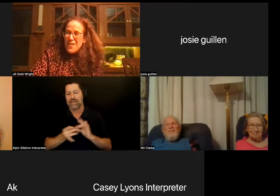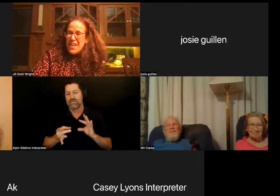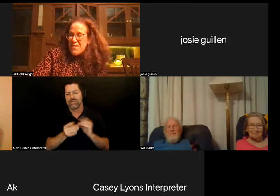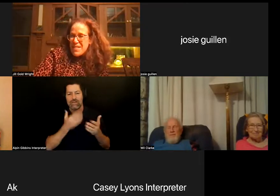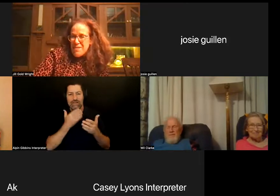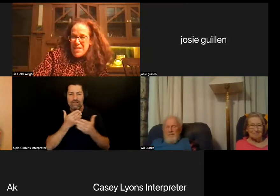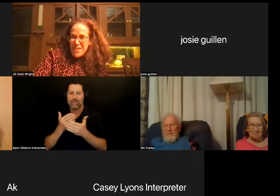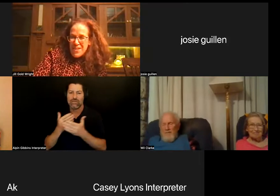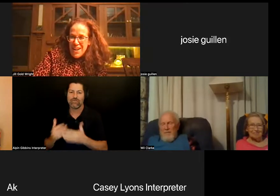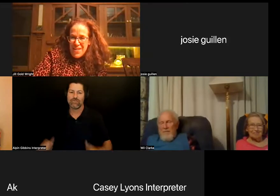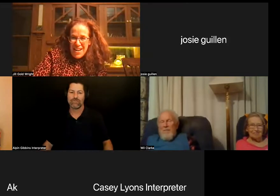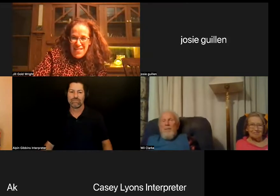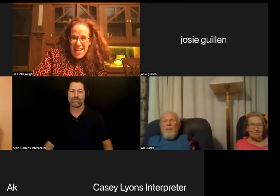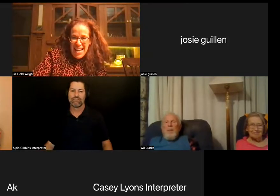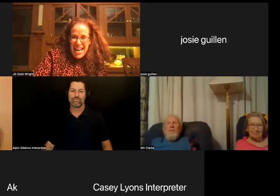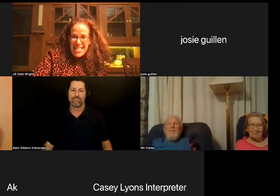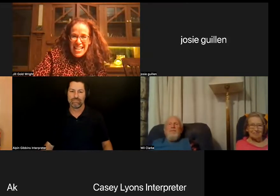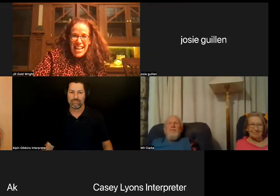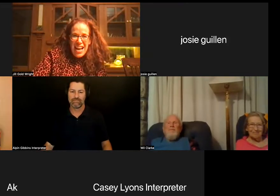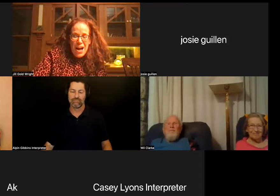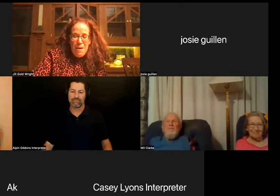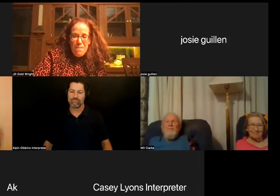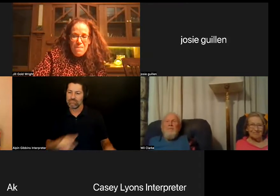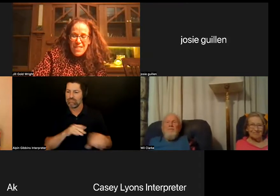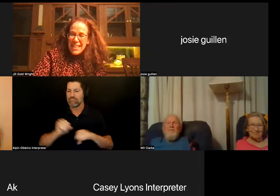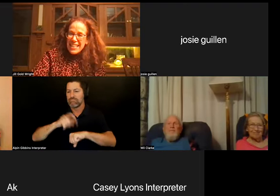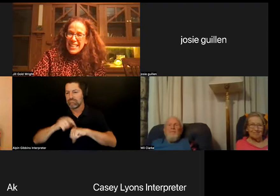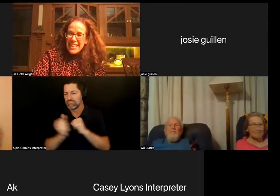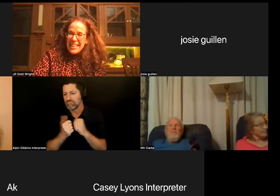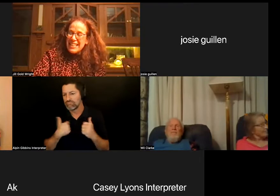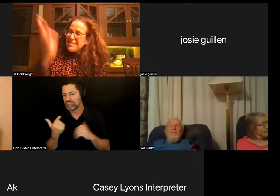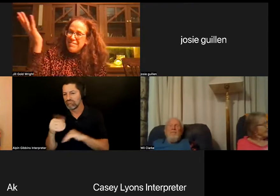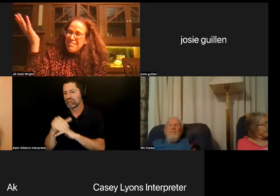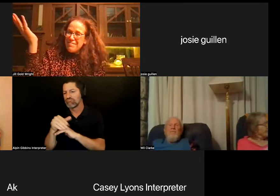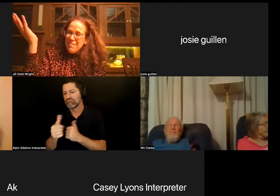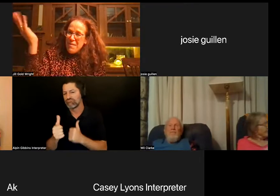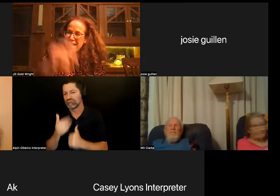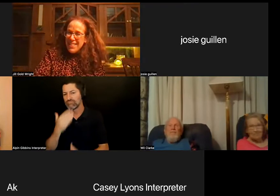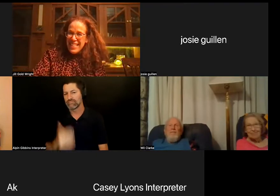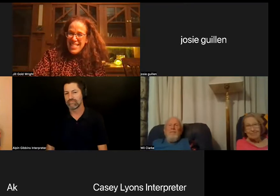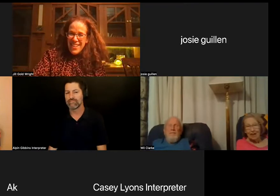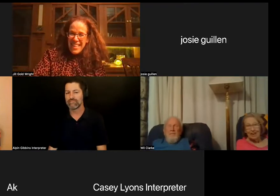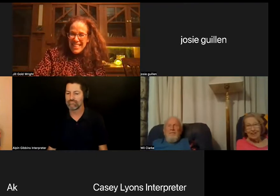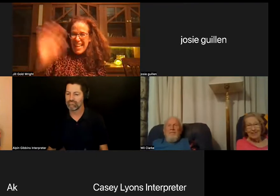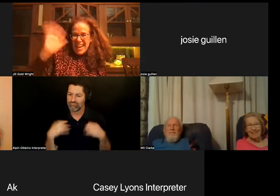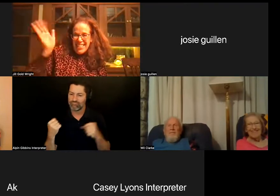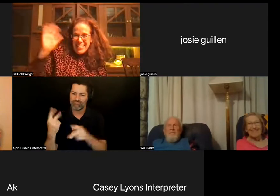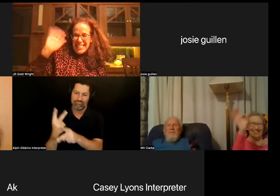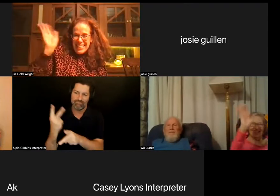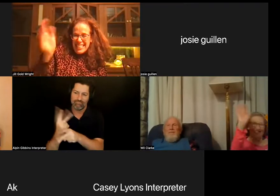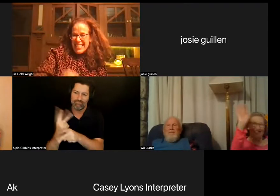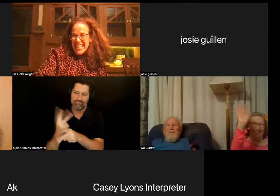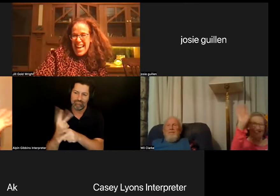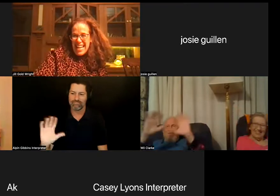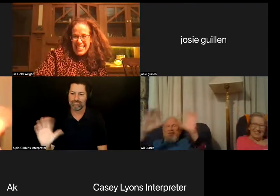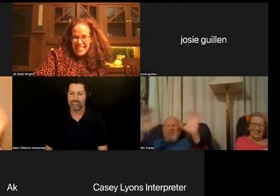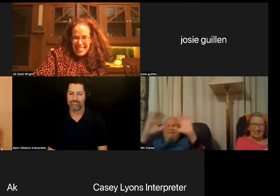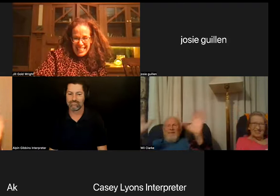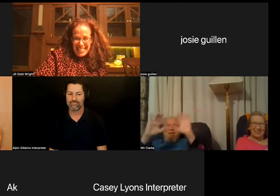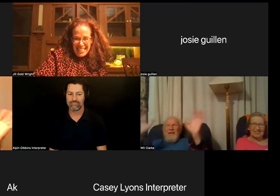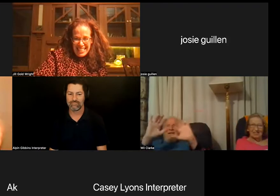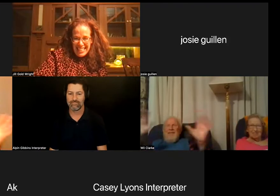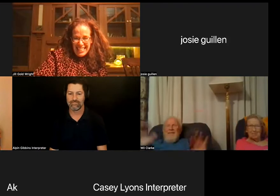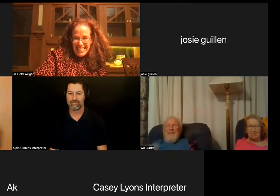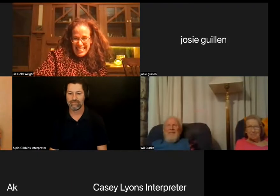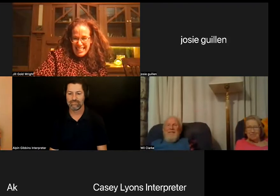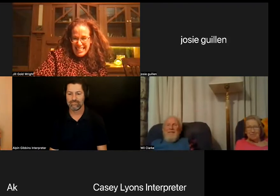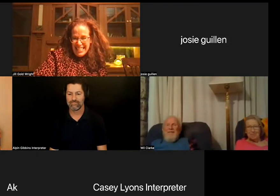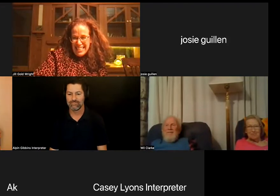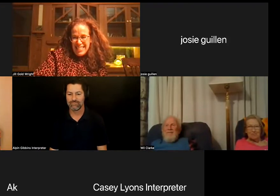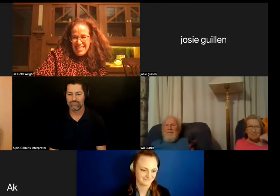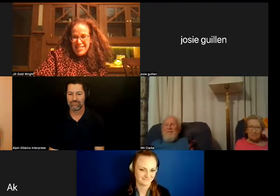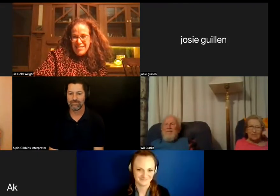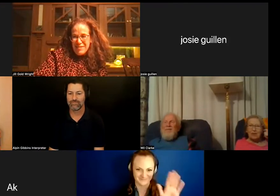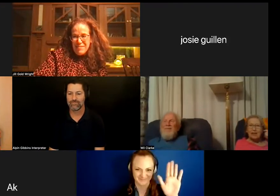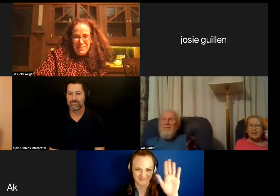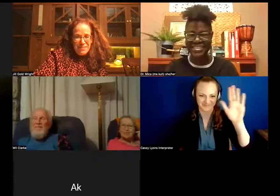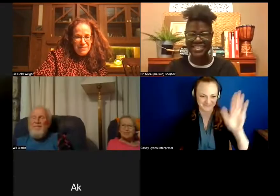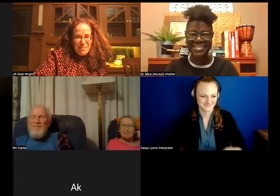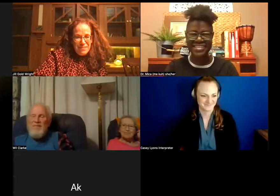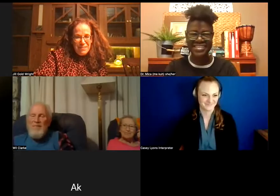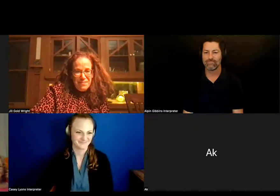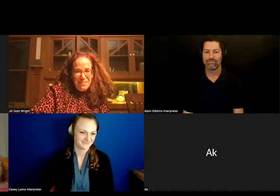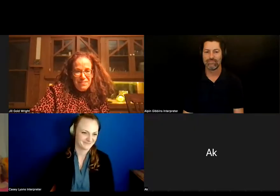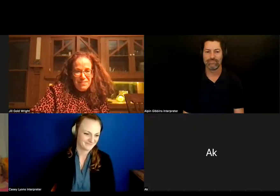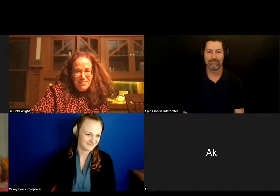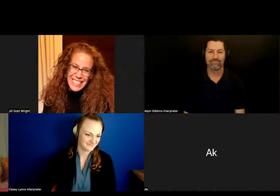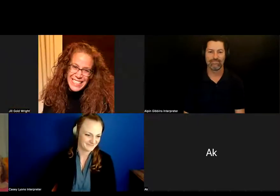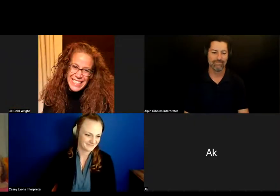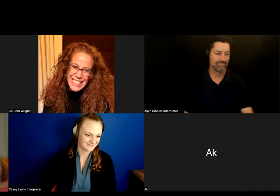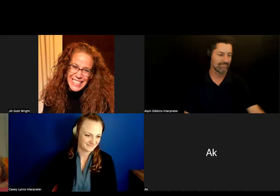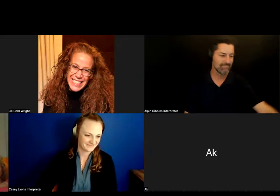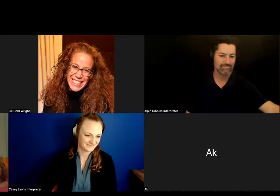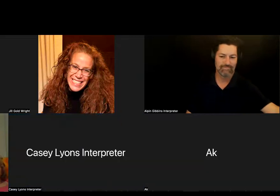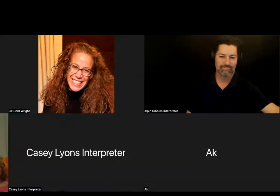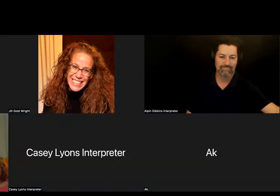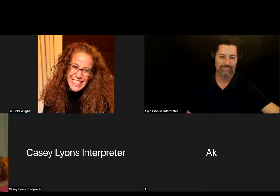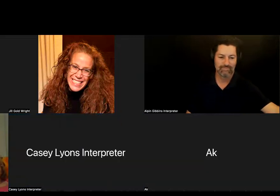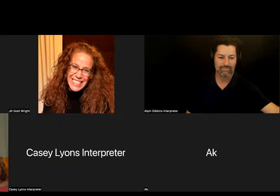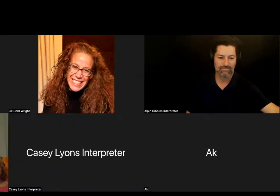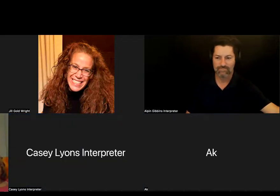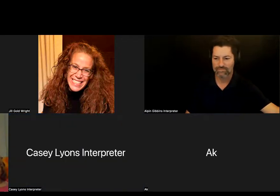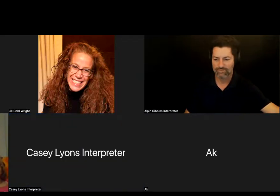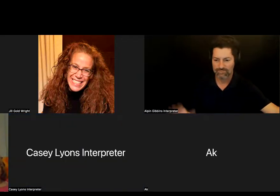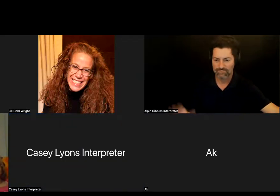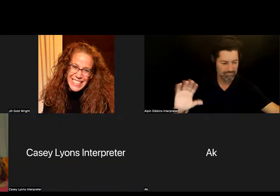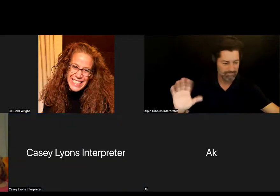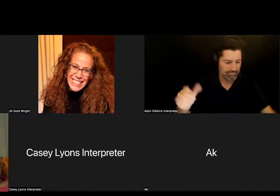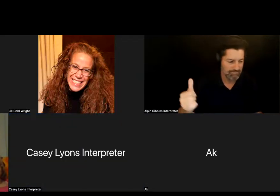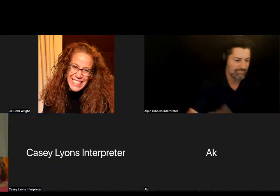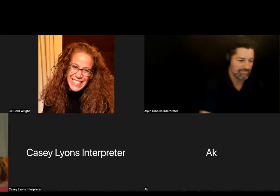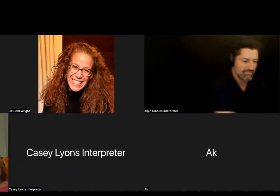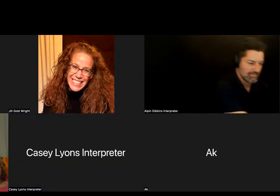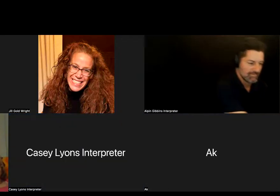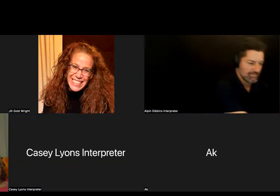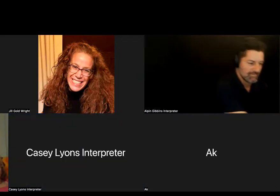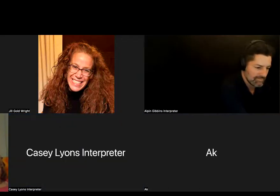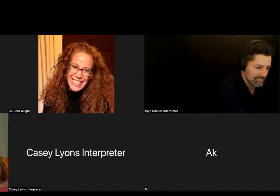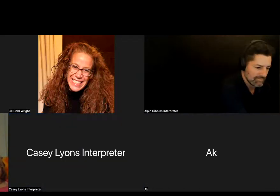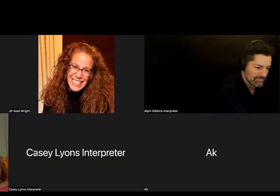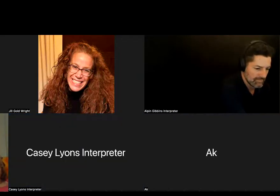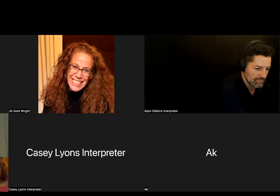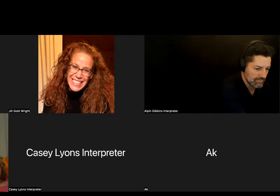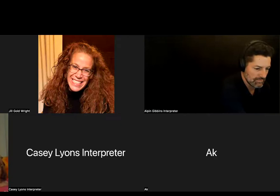giving me so much of your of your evening, and be well.